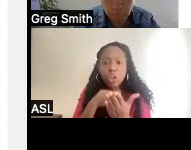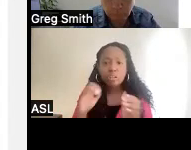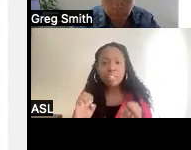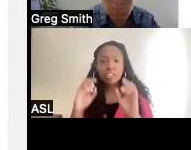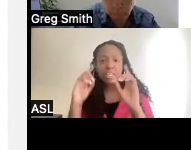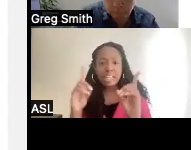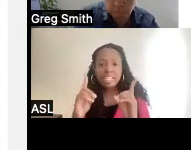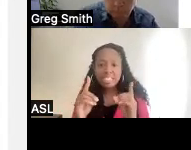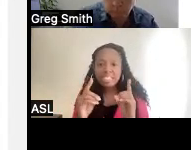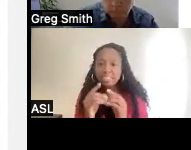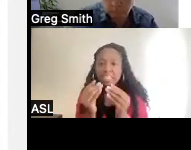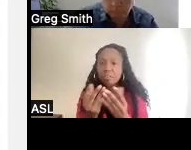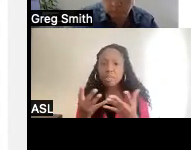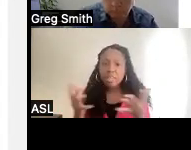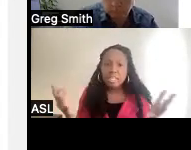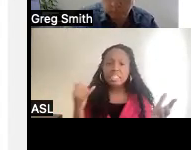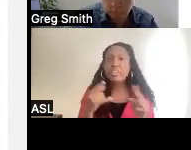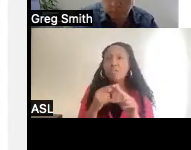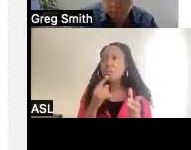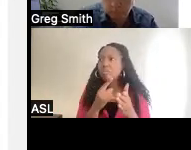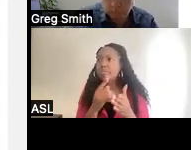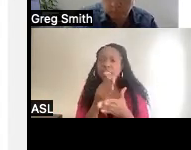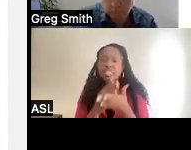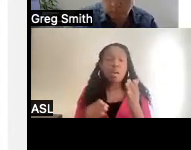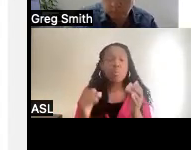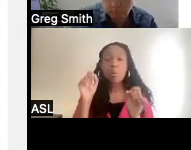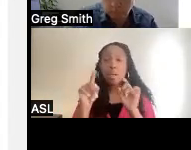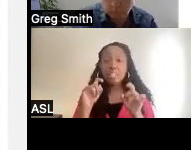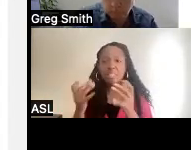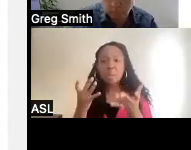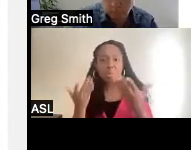on their responses to certain questions allowing a really customized approach to